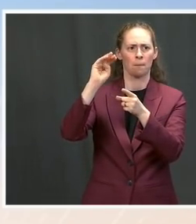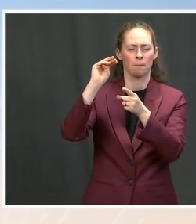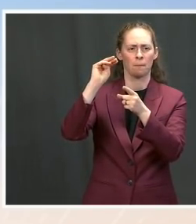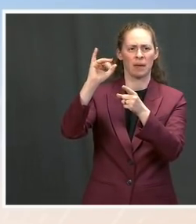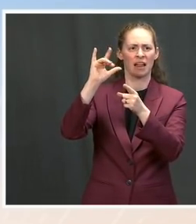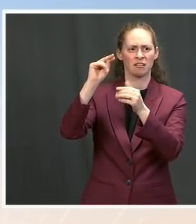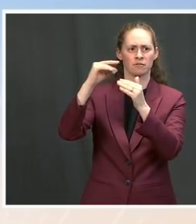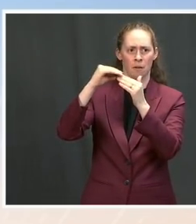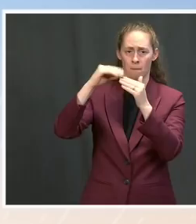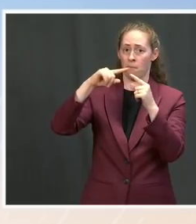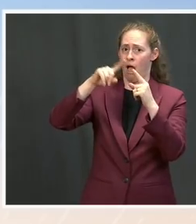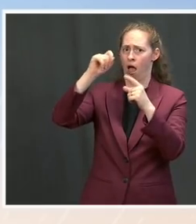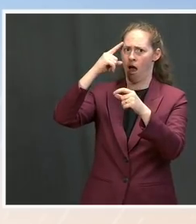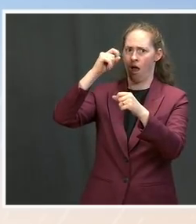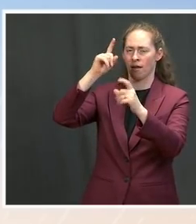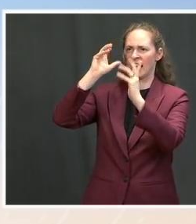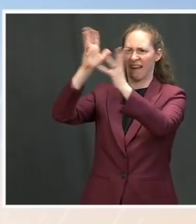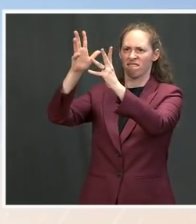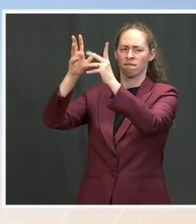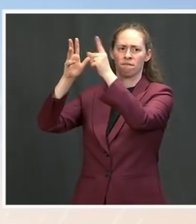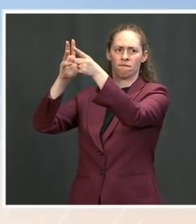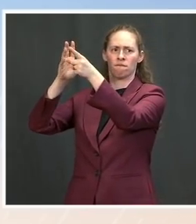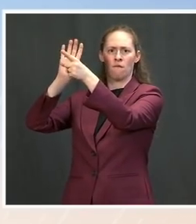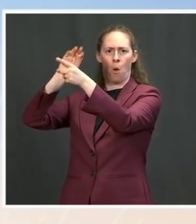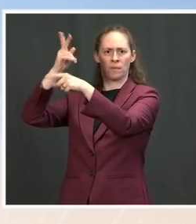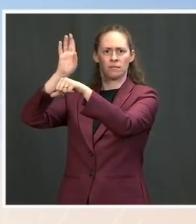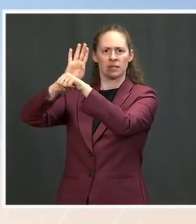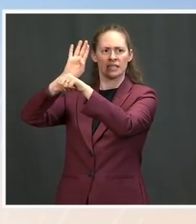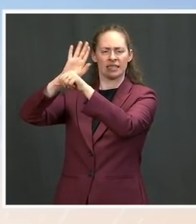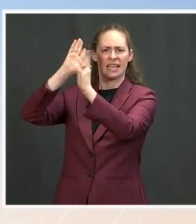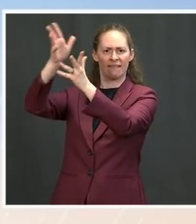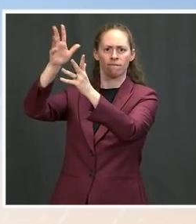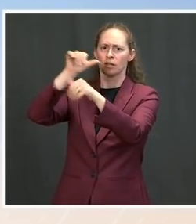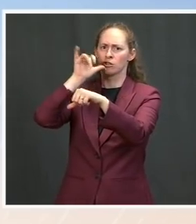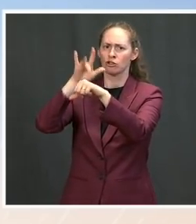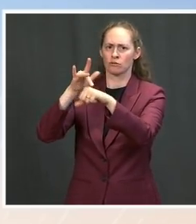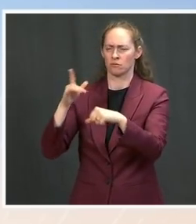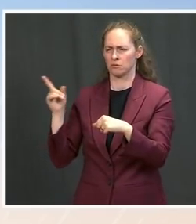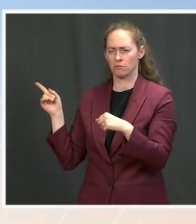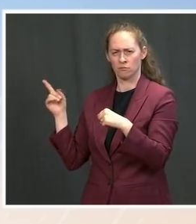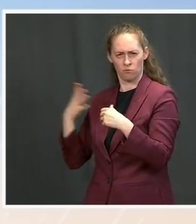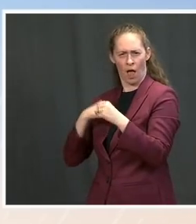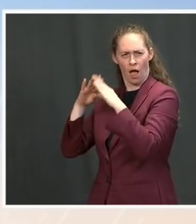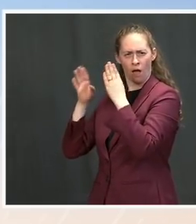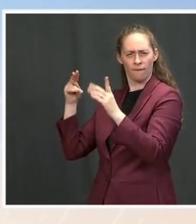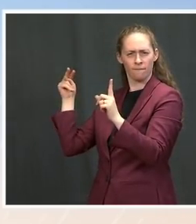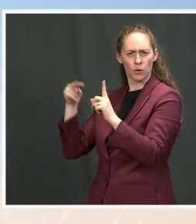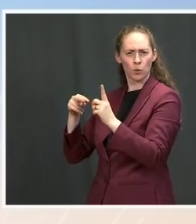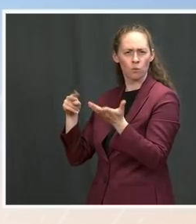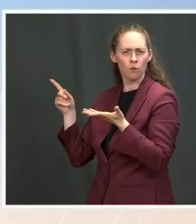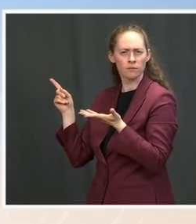The White House's response to that is what? Ms. Psaki: Well, I think, one, there's a counterproposal that we're happy --